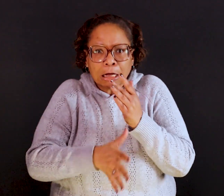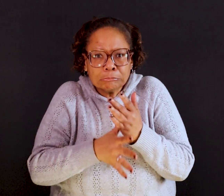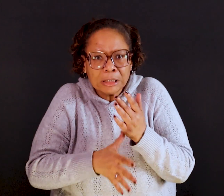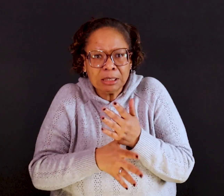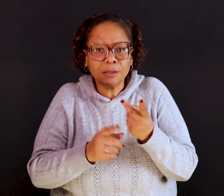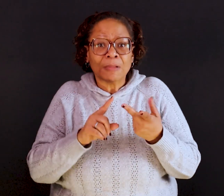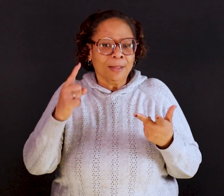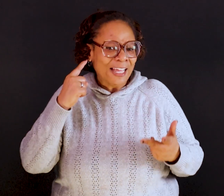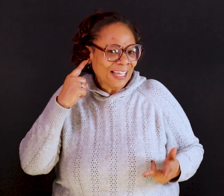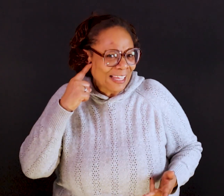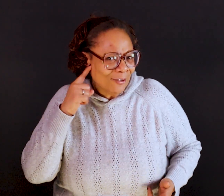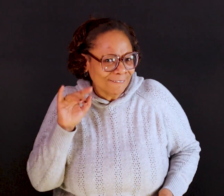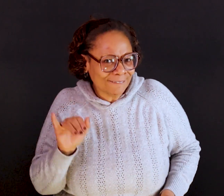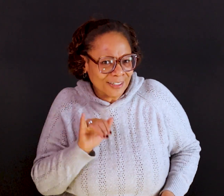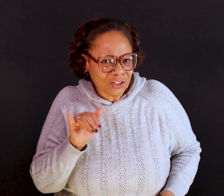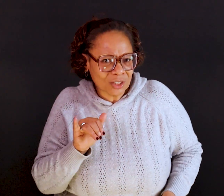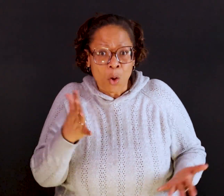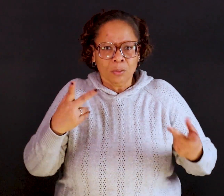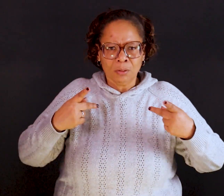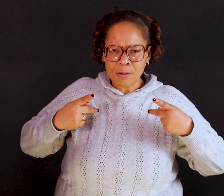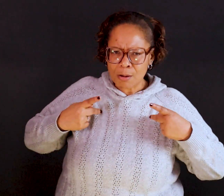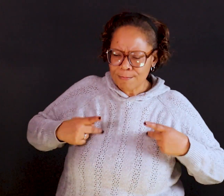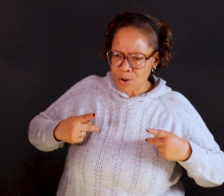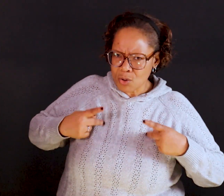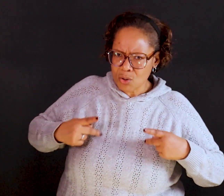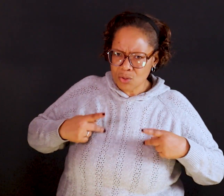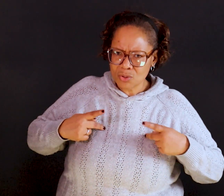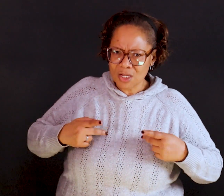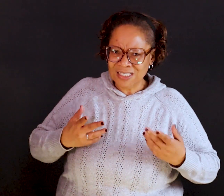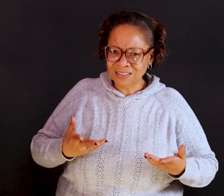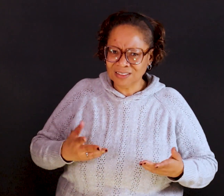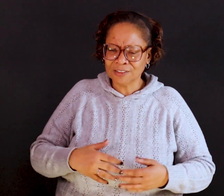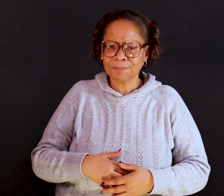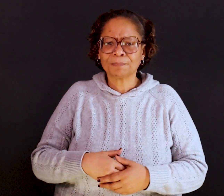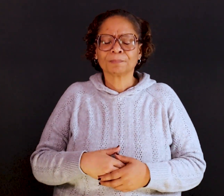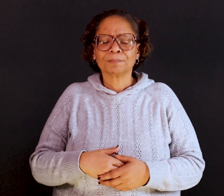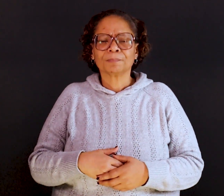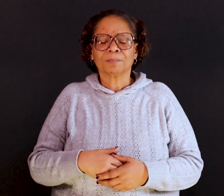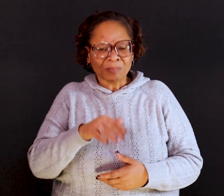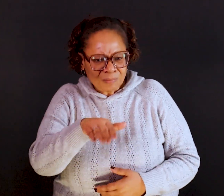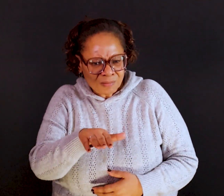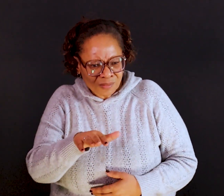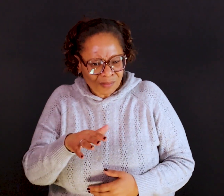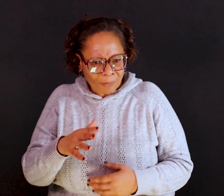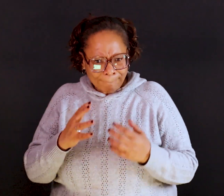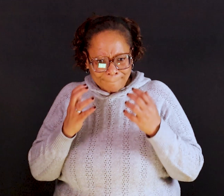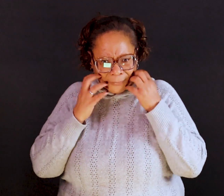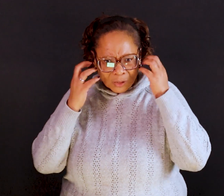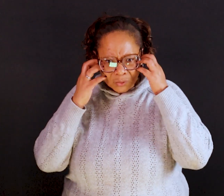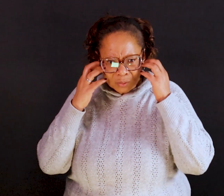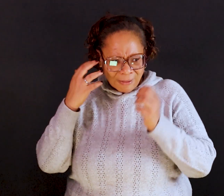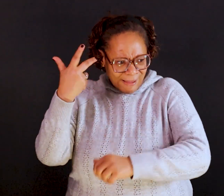ear infection, or pneumonia.